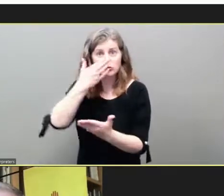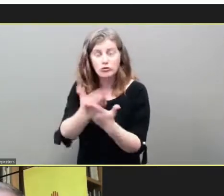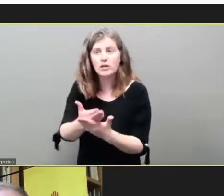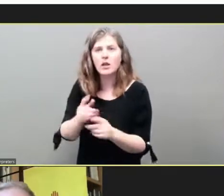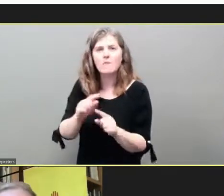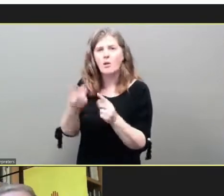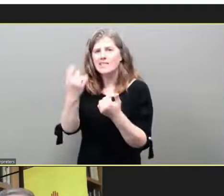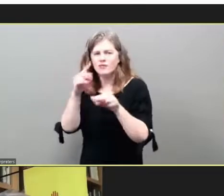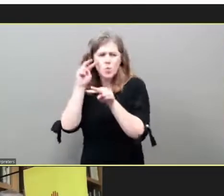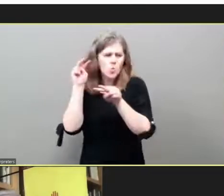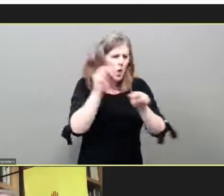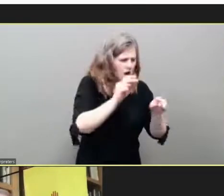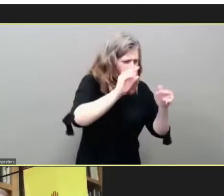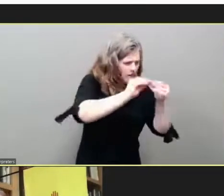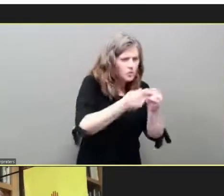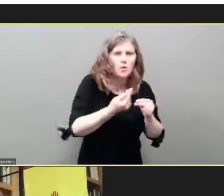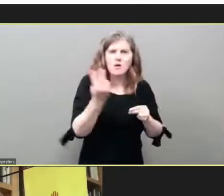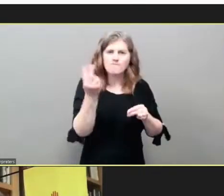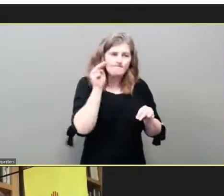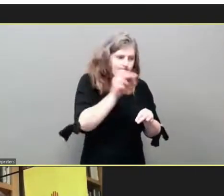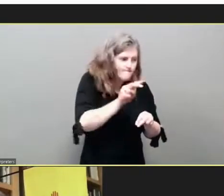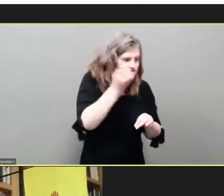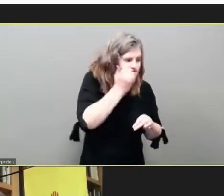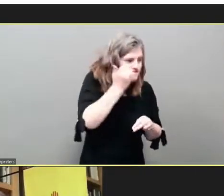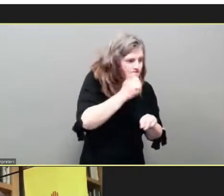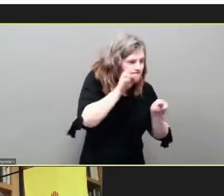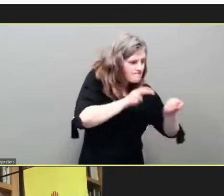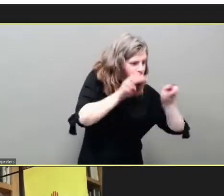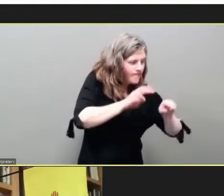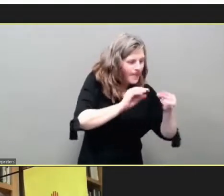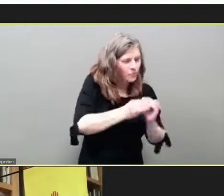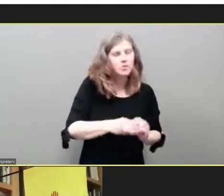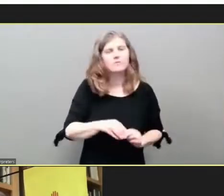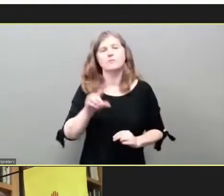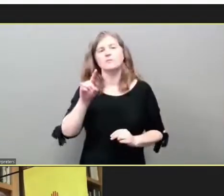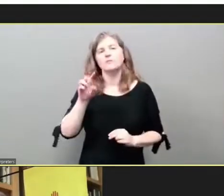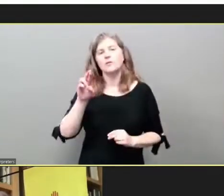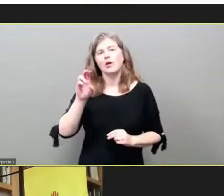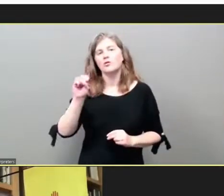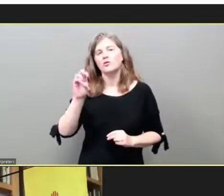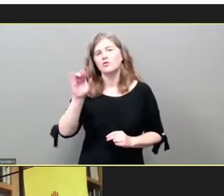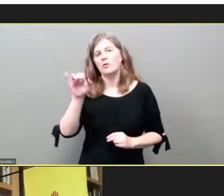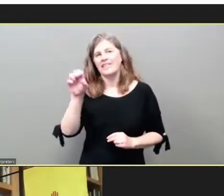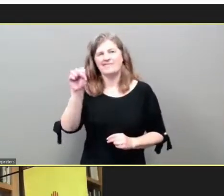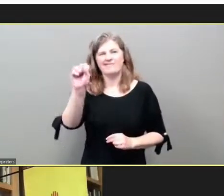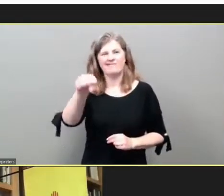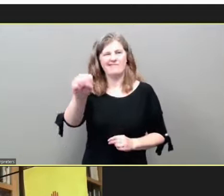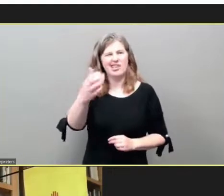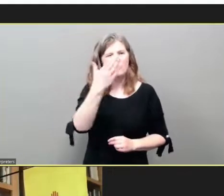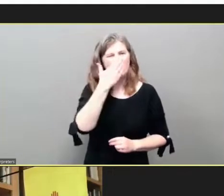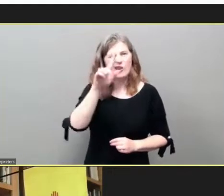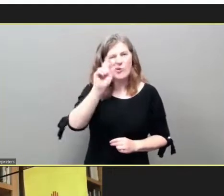is what we're constantly doing. Yeah. You know, I would say to that it's a great question. Algerian, as you